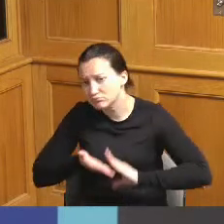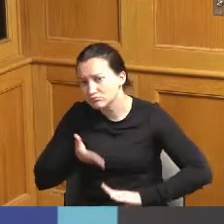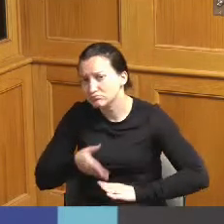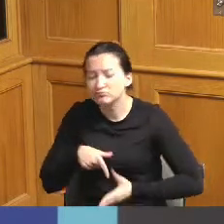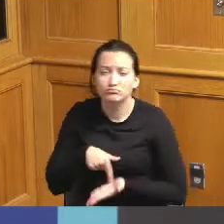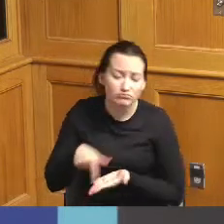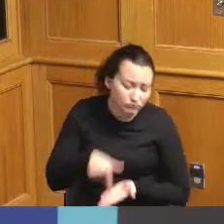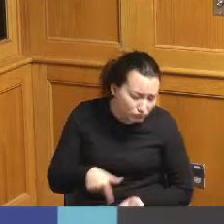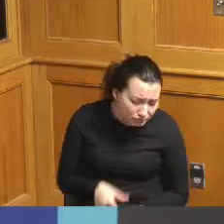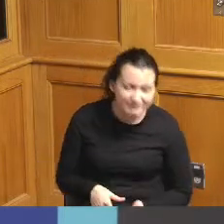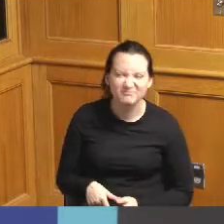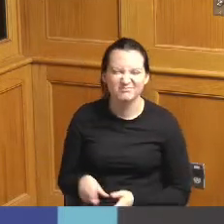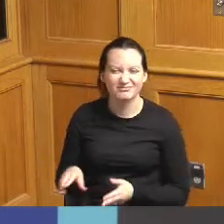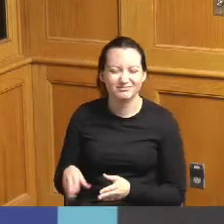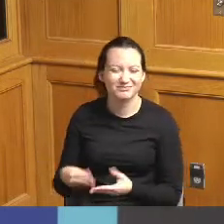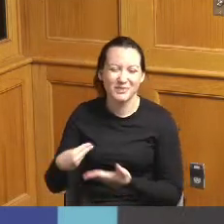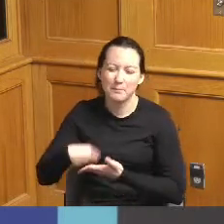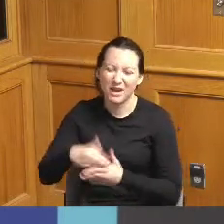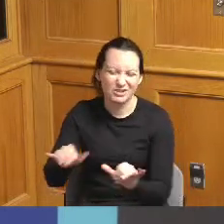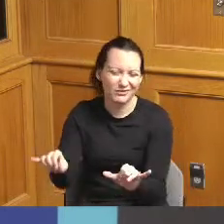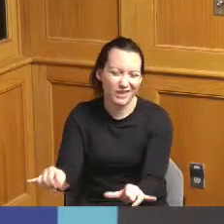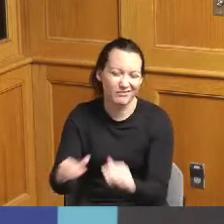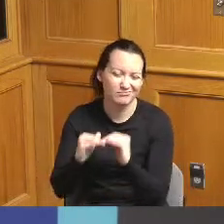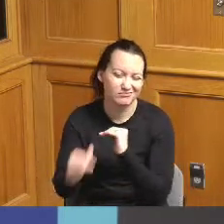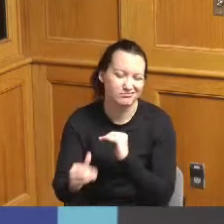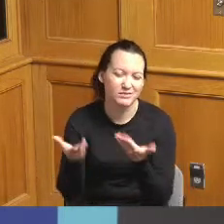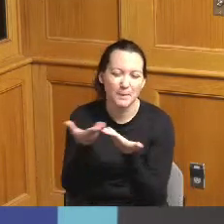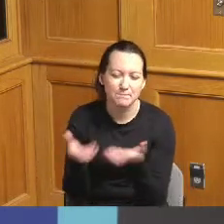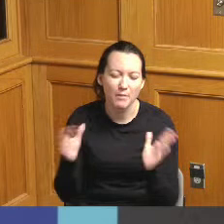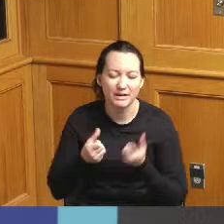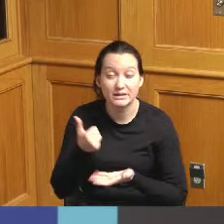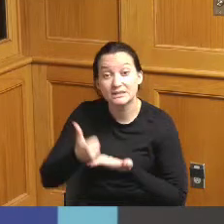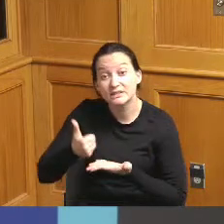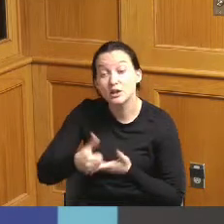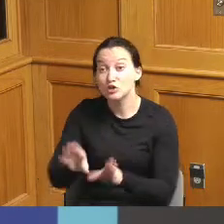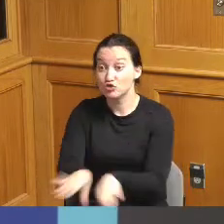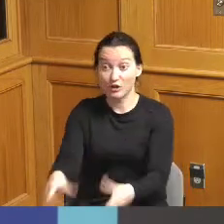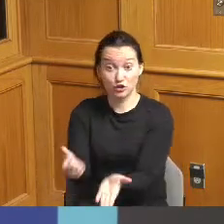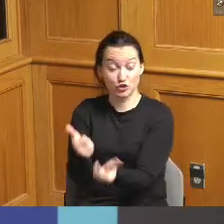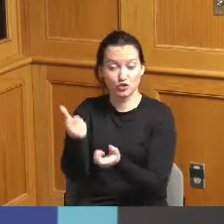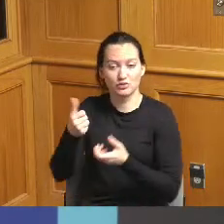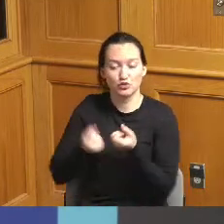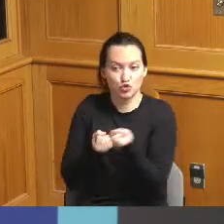that budget is flat for public assistance for child support again two percent Administrative